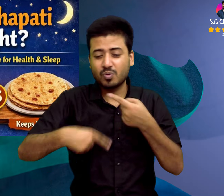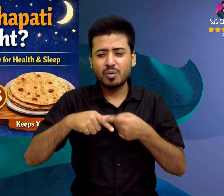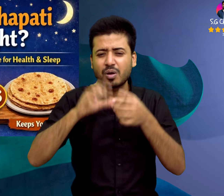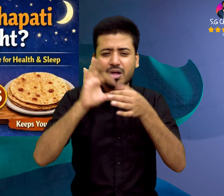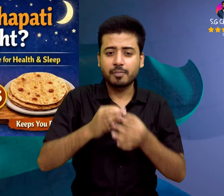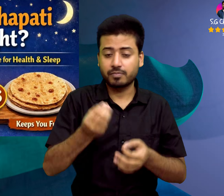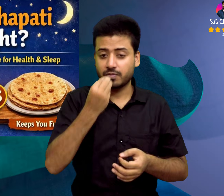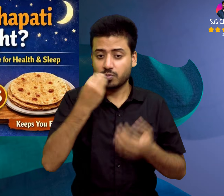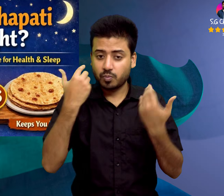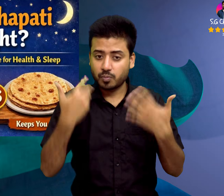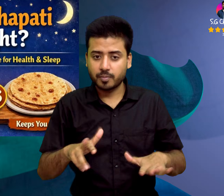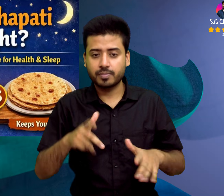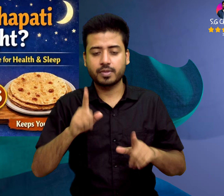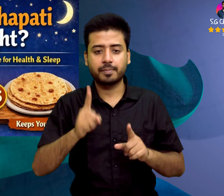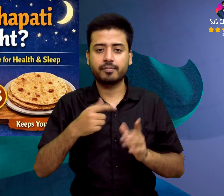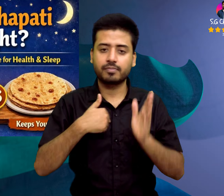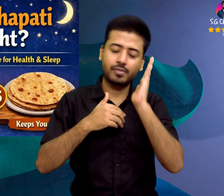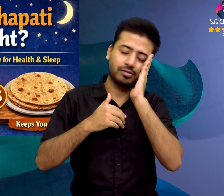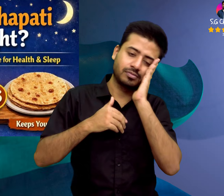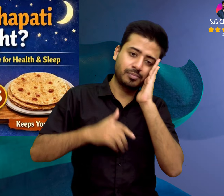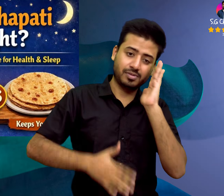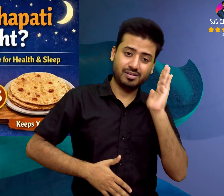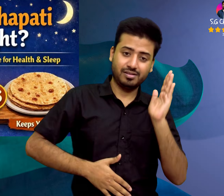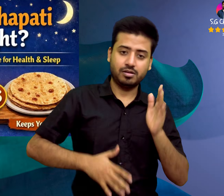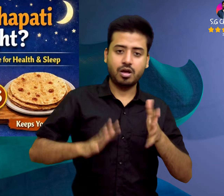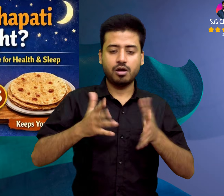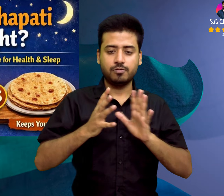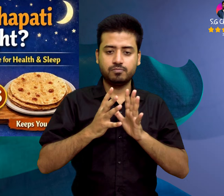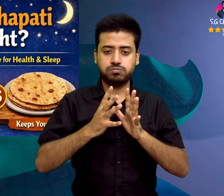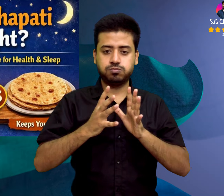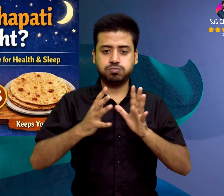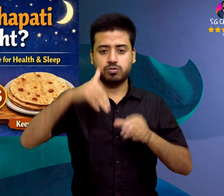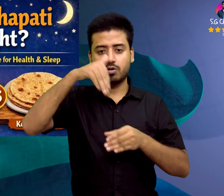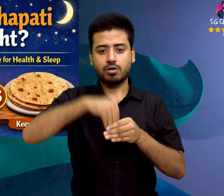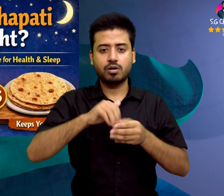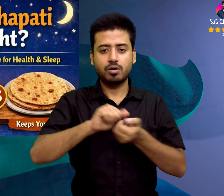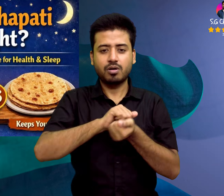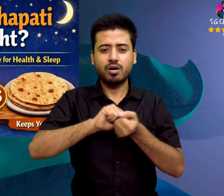Plain Greek yogurt underos a straining process that removes a significant portion of the liquid